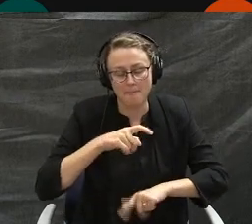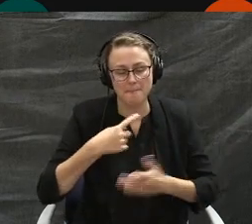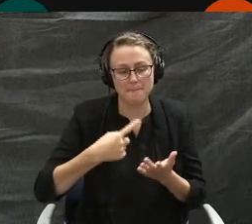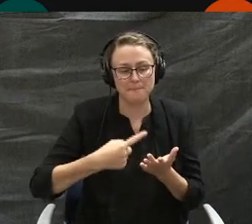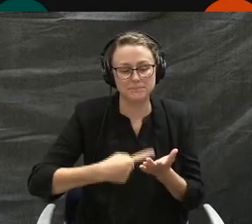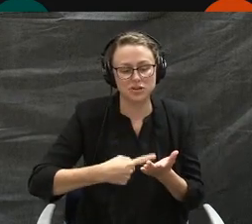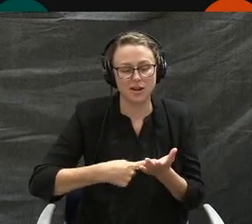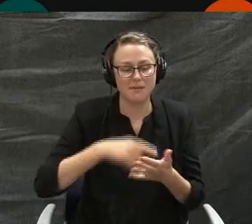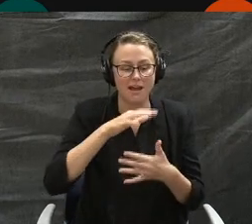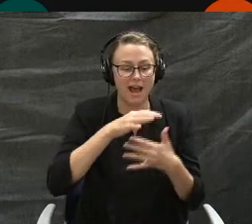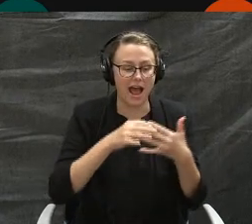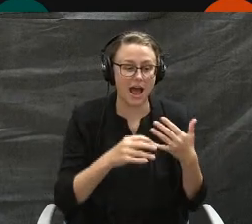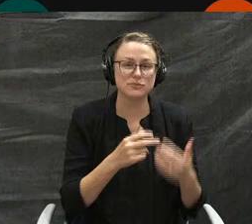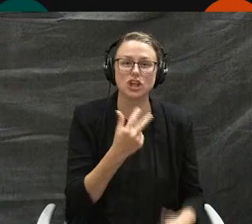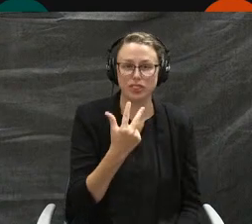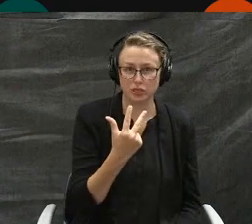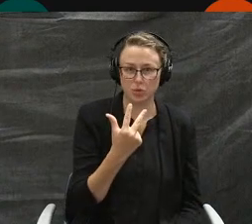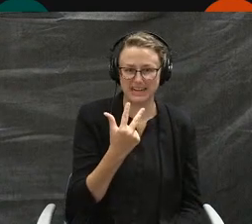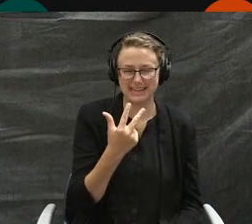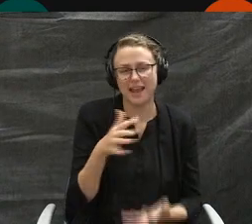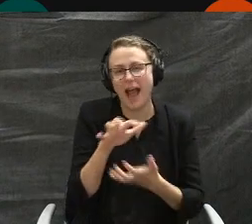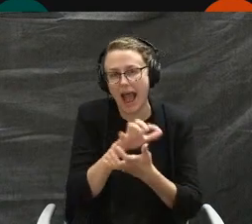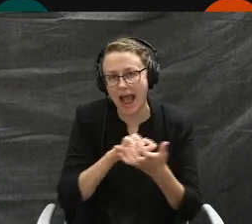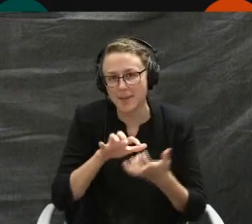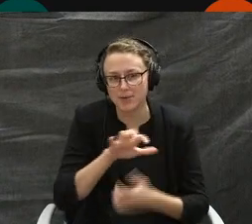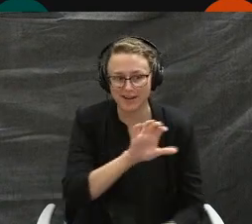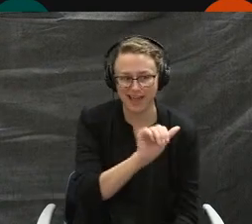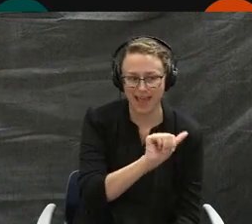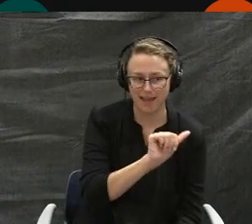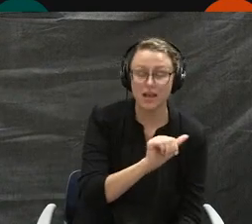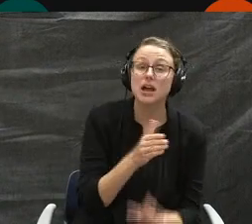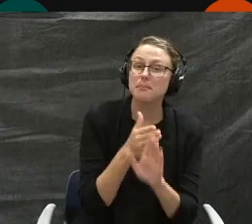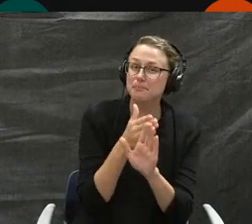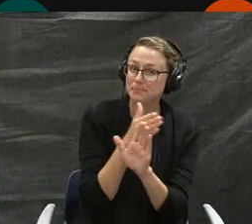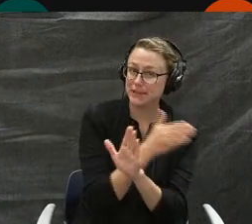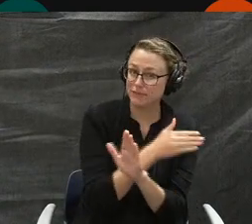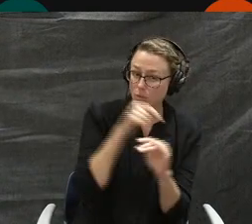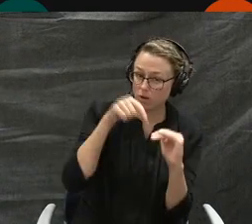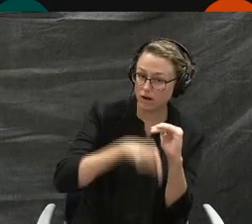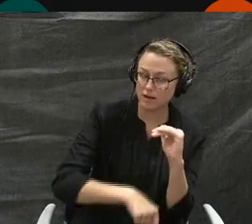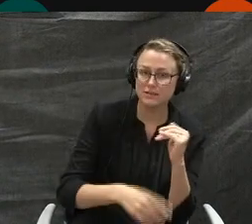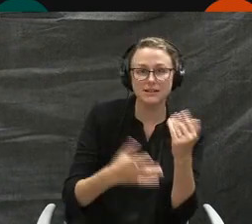I do. I just really need to spend just a couple minutes and